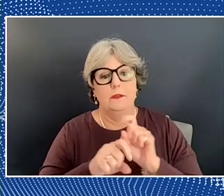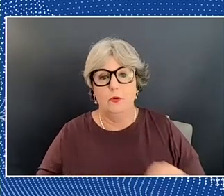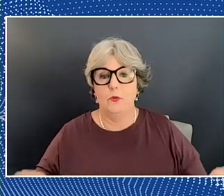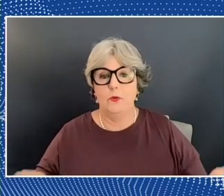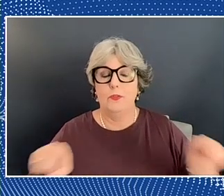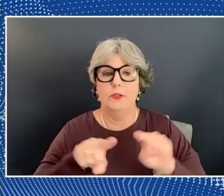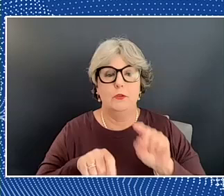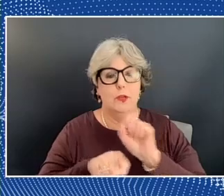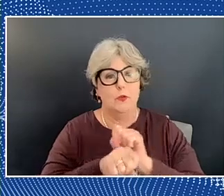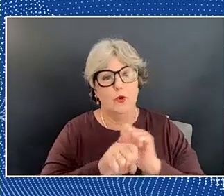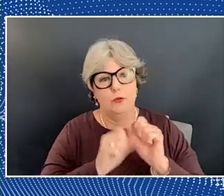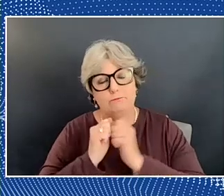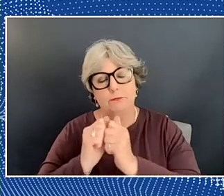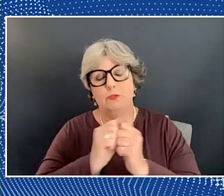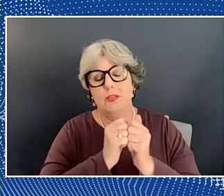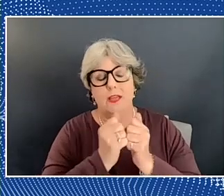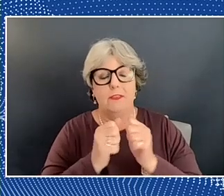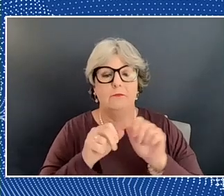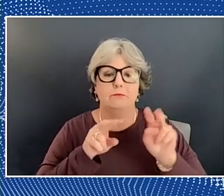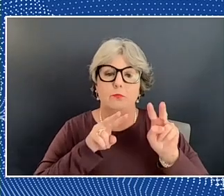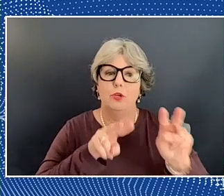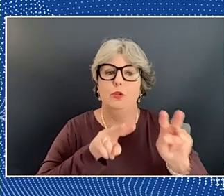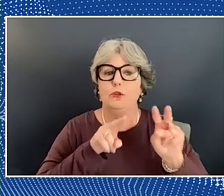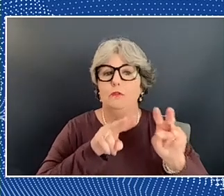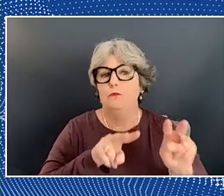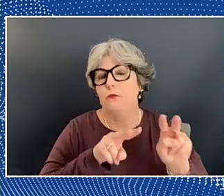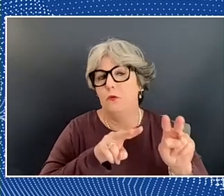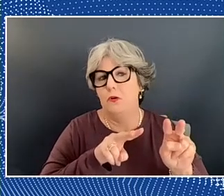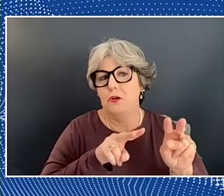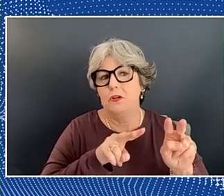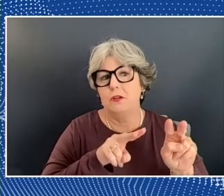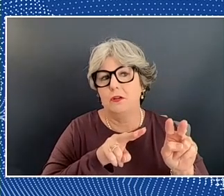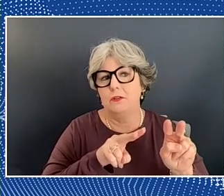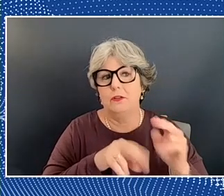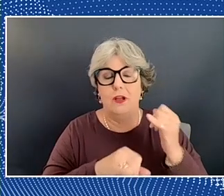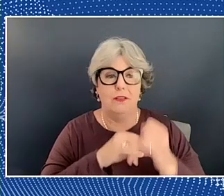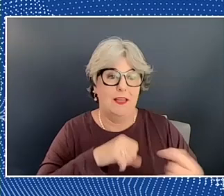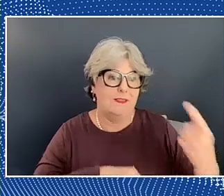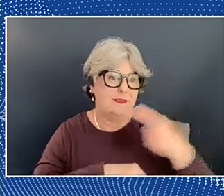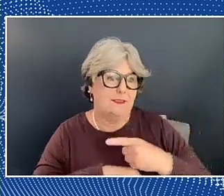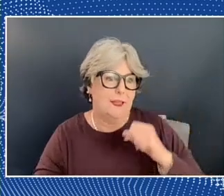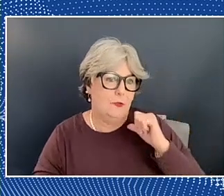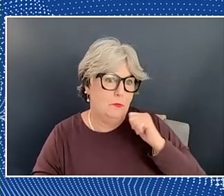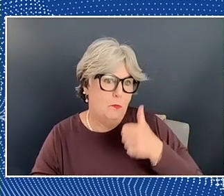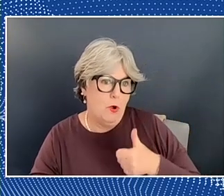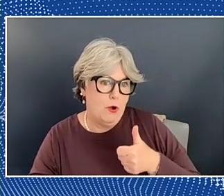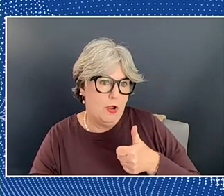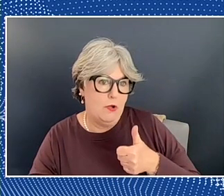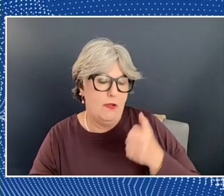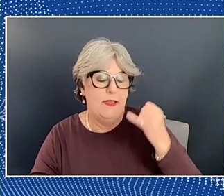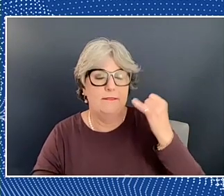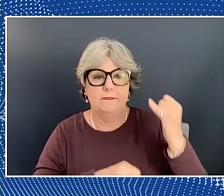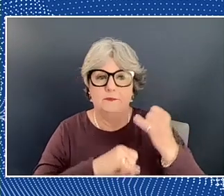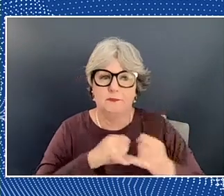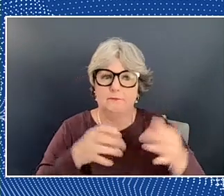We look forward to our last day tomorrow and finalizing the negotiations on student